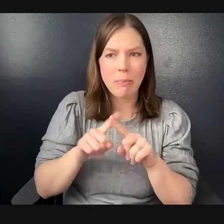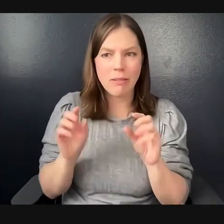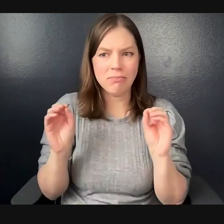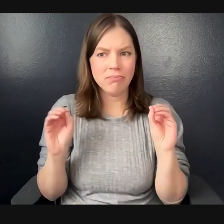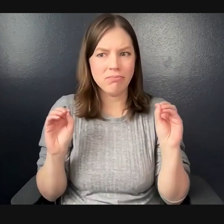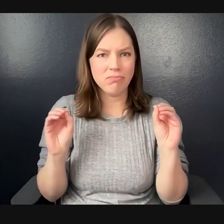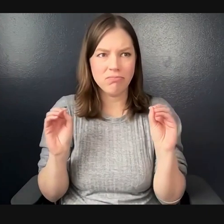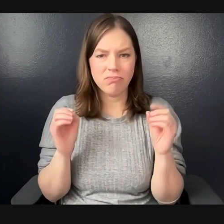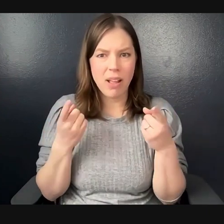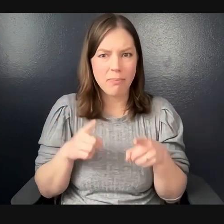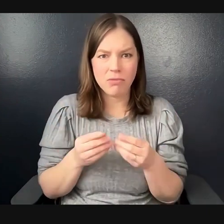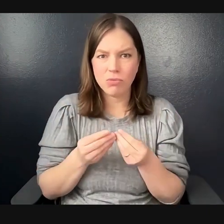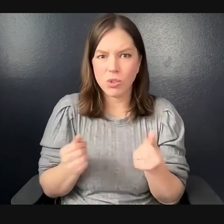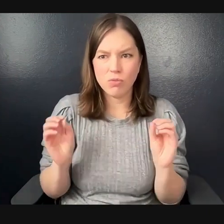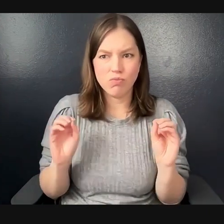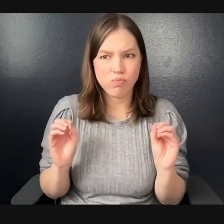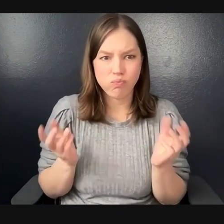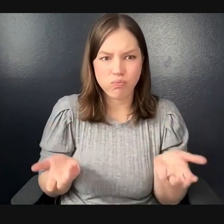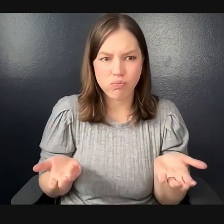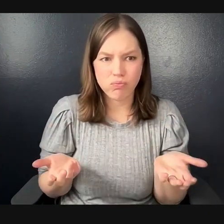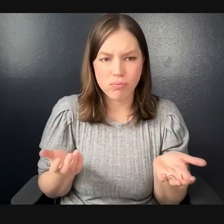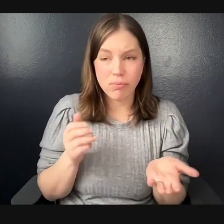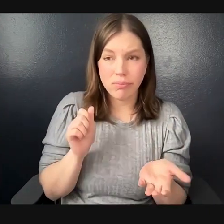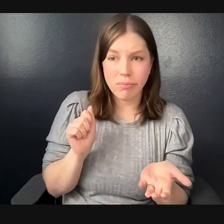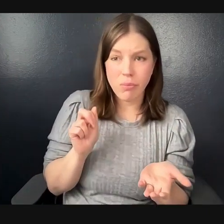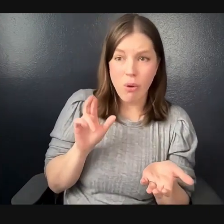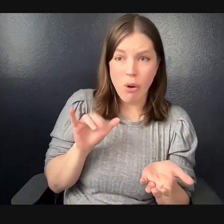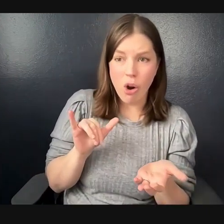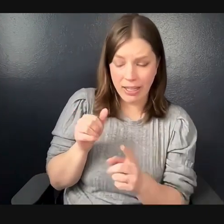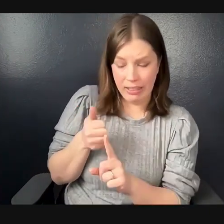but nothing has happened to resolve it.